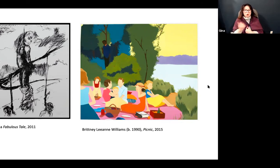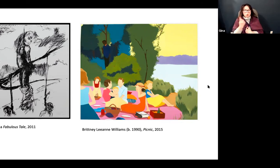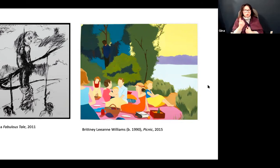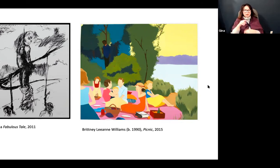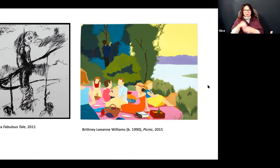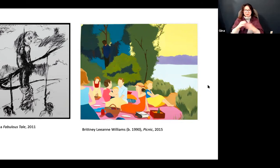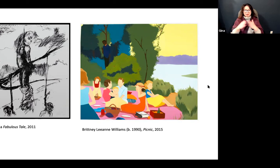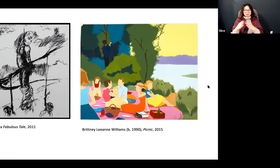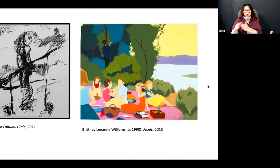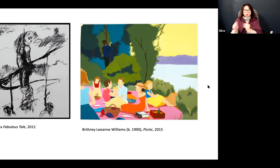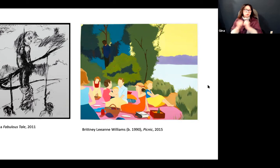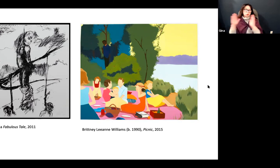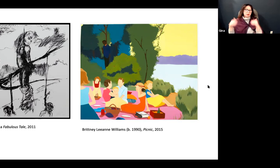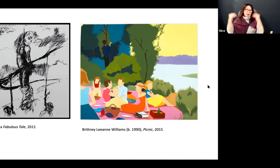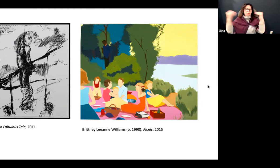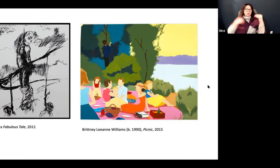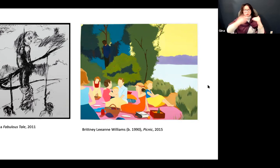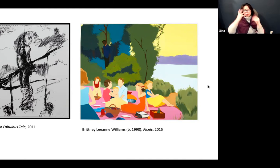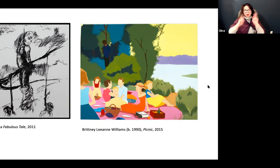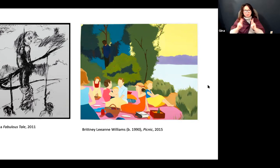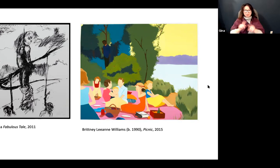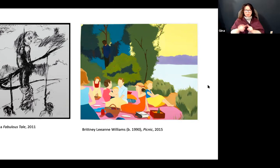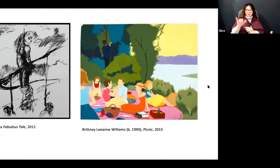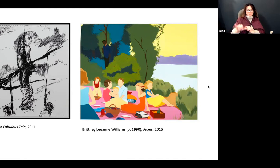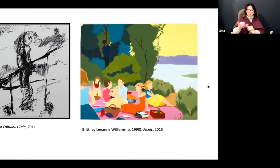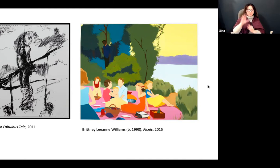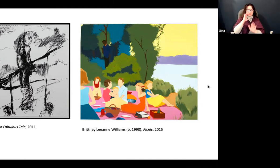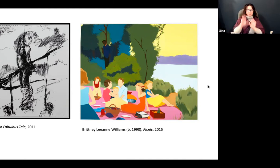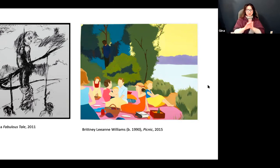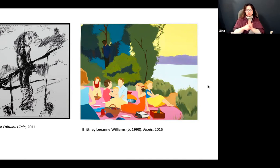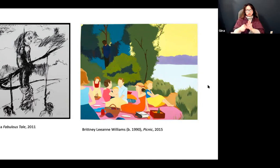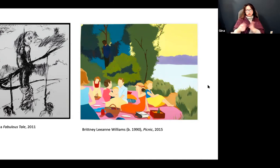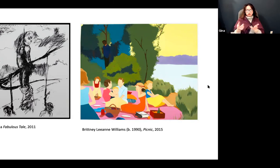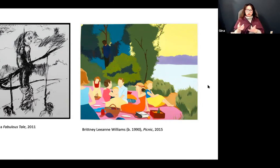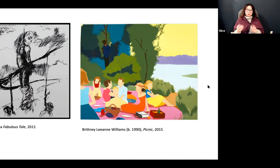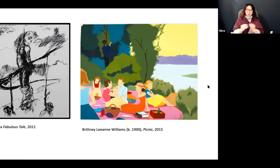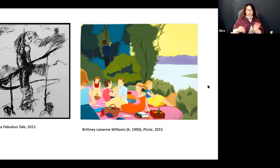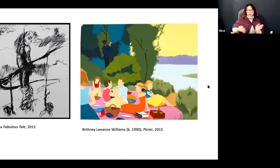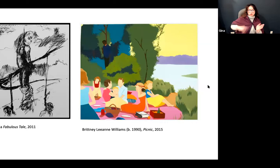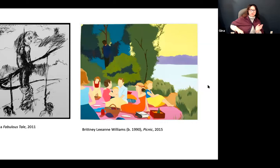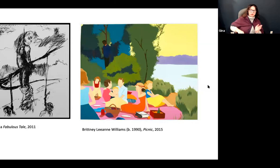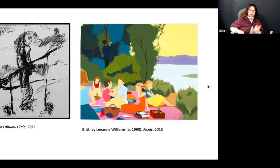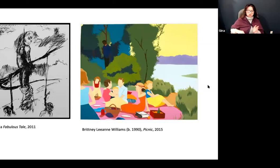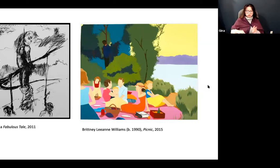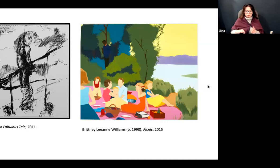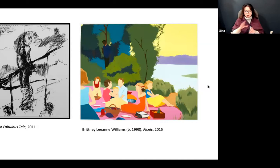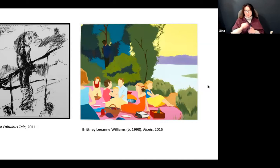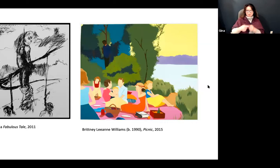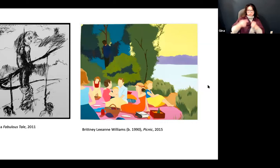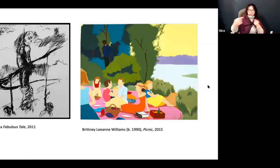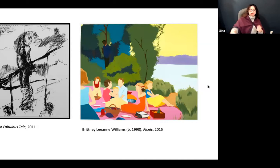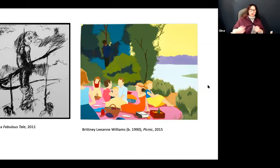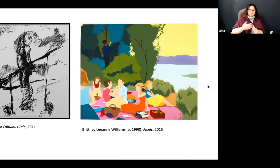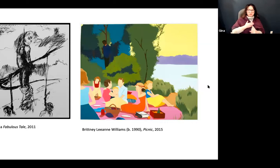preserved to remind us of how inhumane we can be to our own brother man. Finally, these